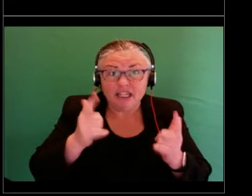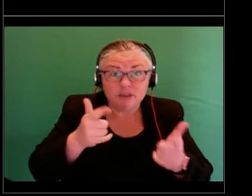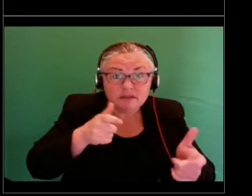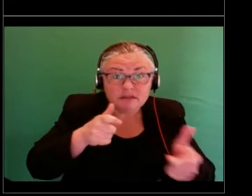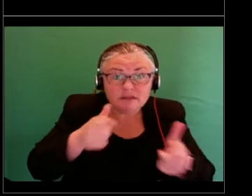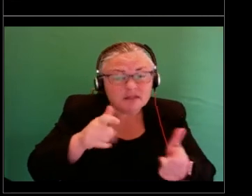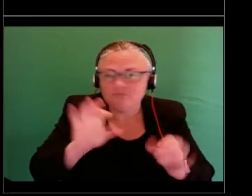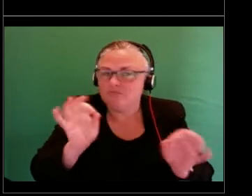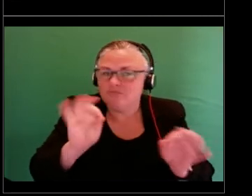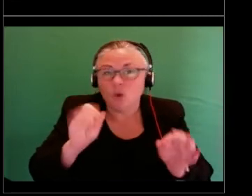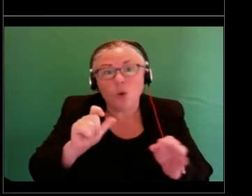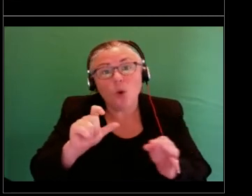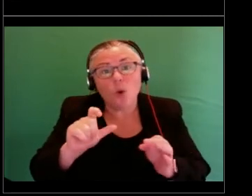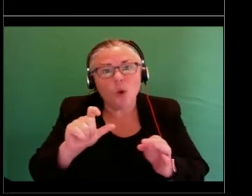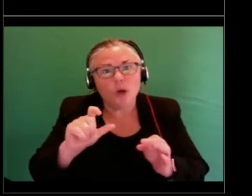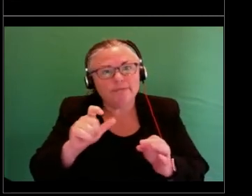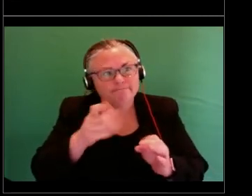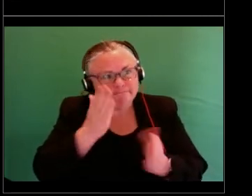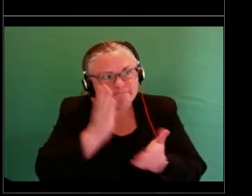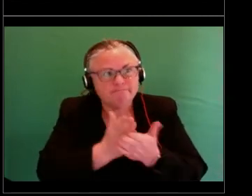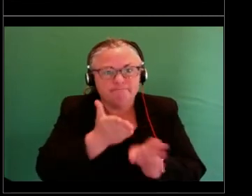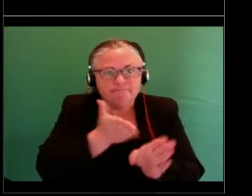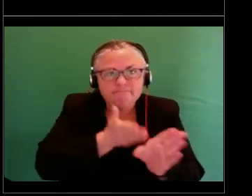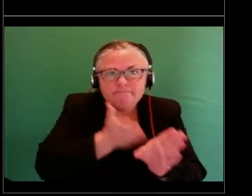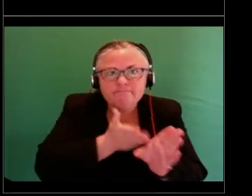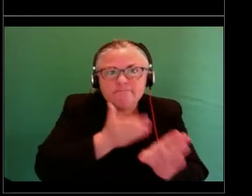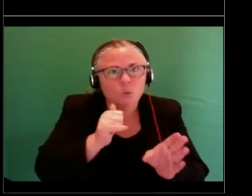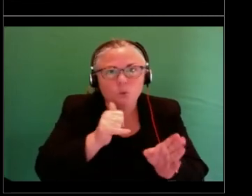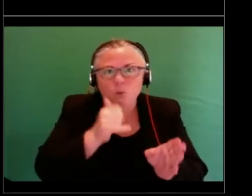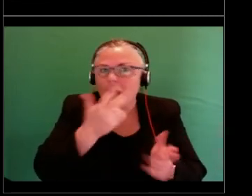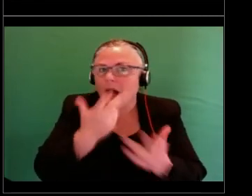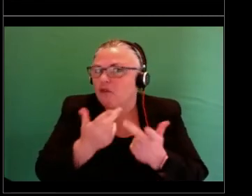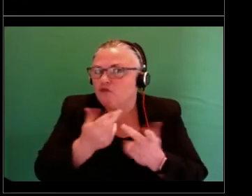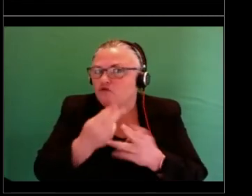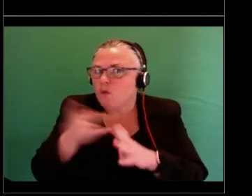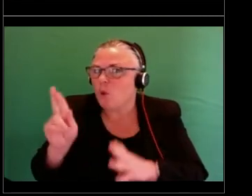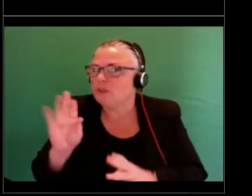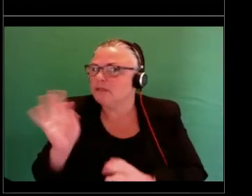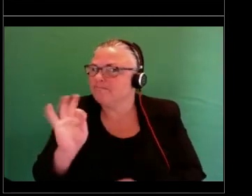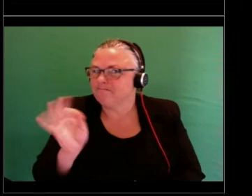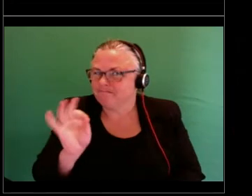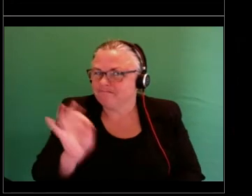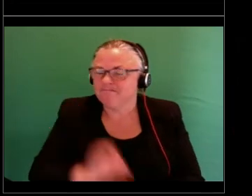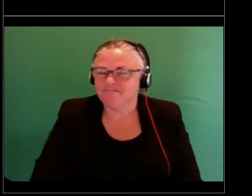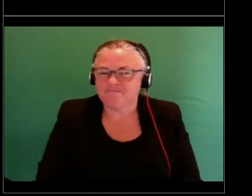through doing risk assessments and also in terms of needing help applying for a domestic